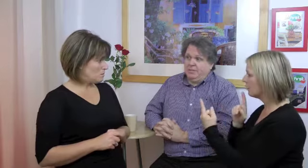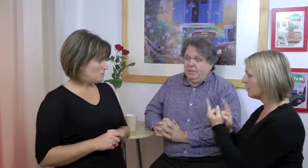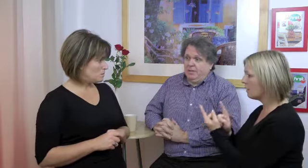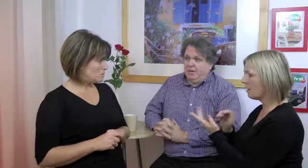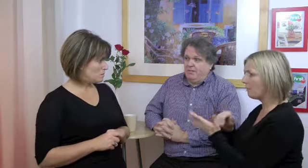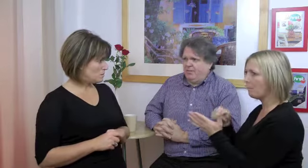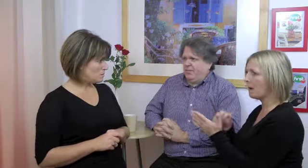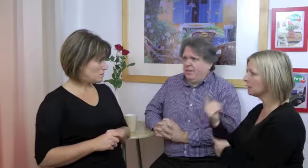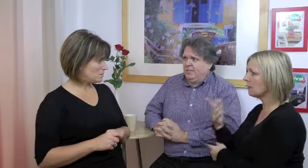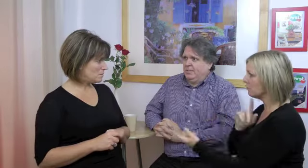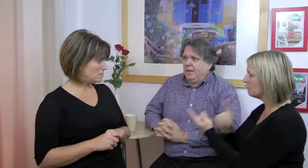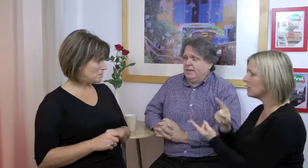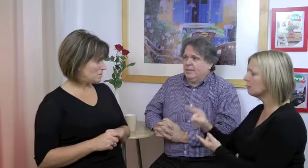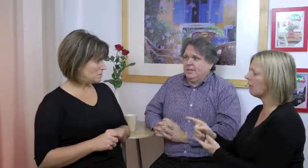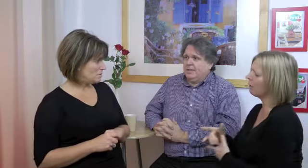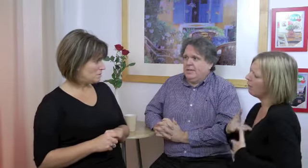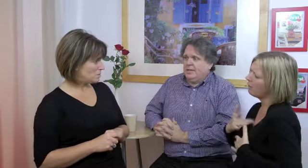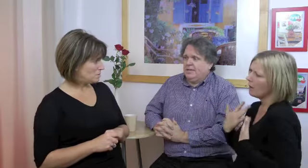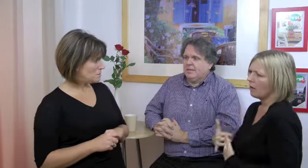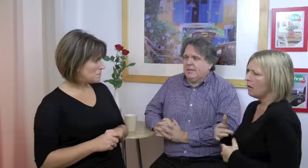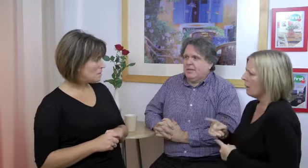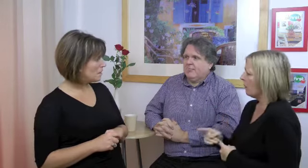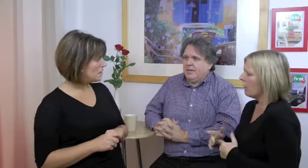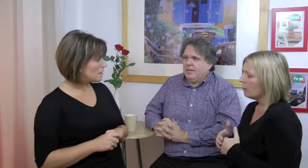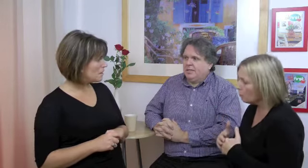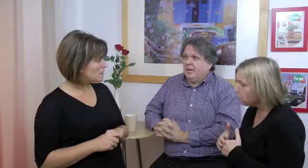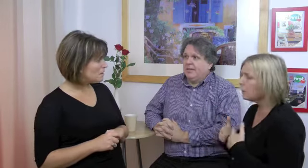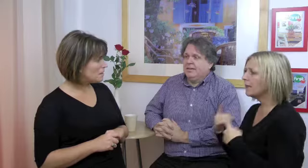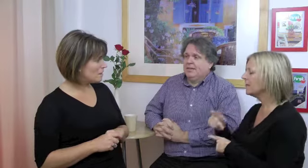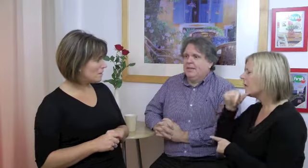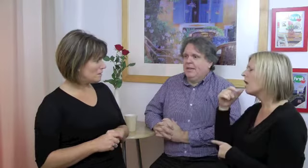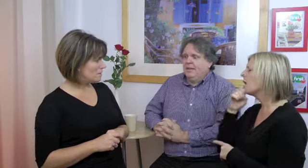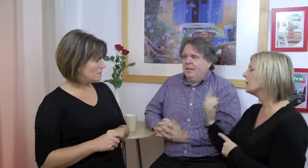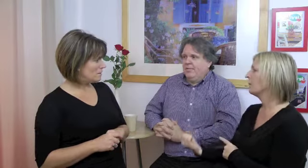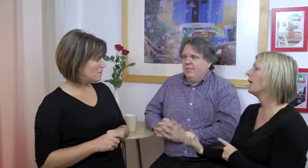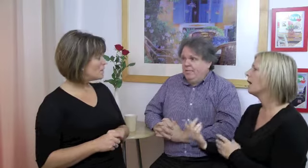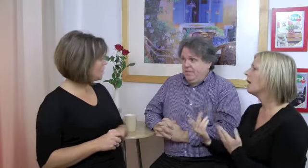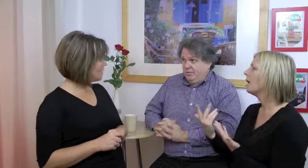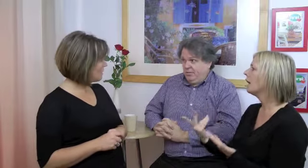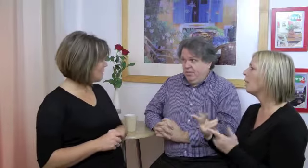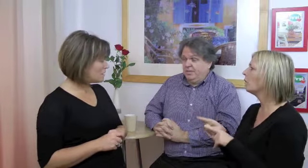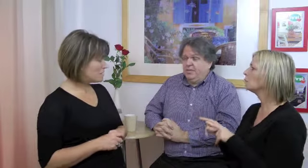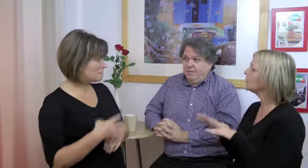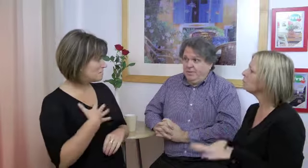was a real privilege as well he's a really nice guy, very down to earth, unassuming and